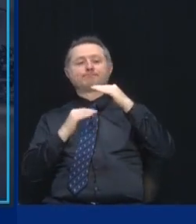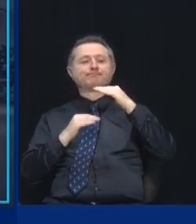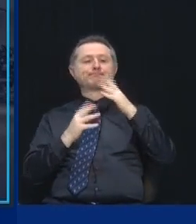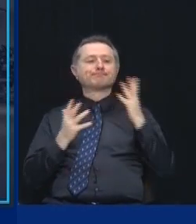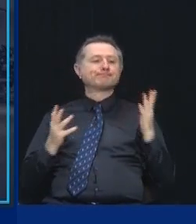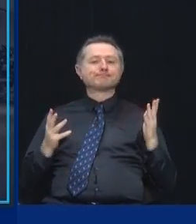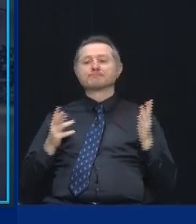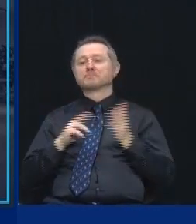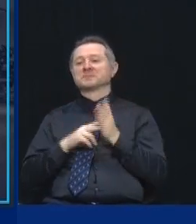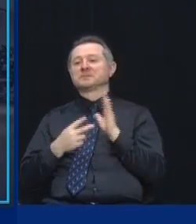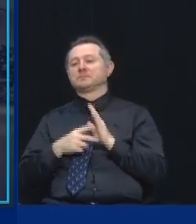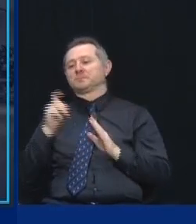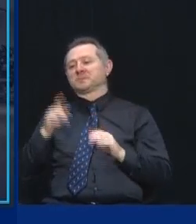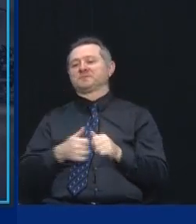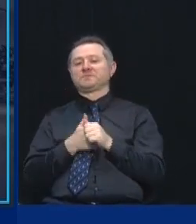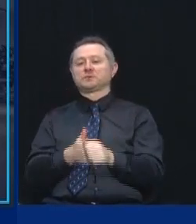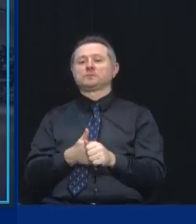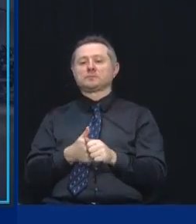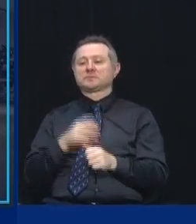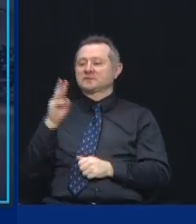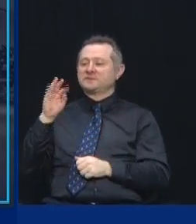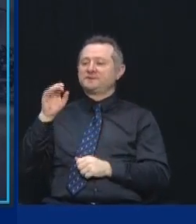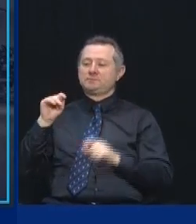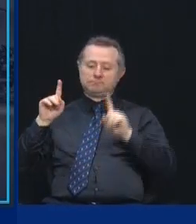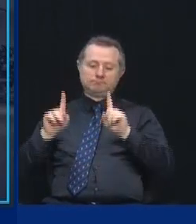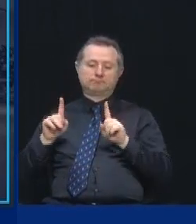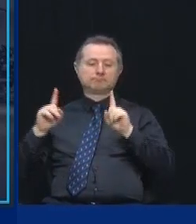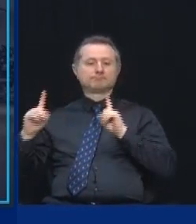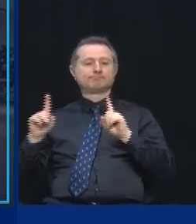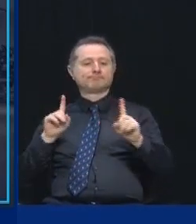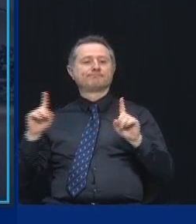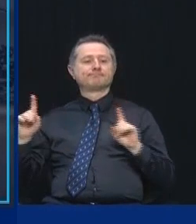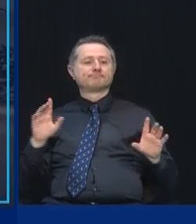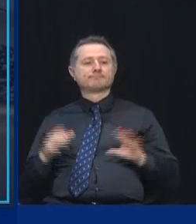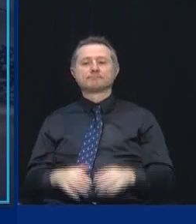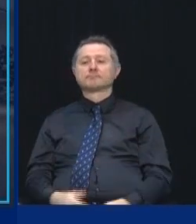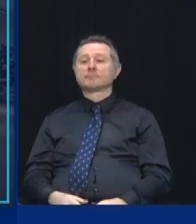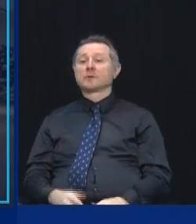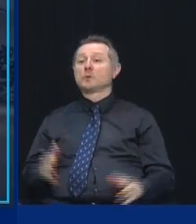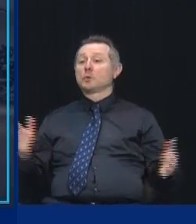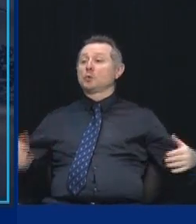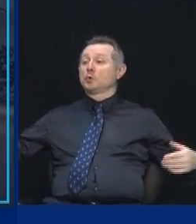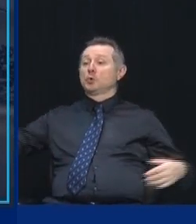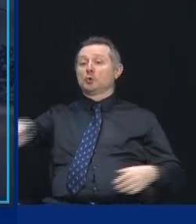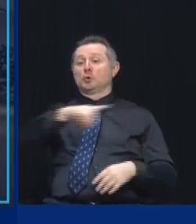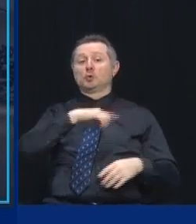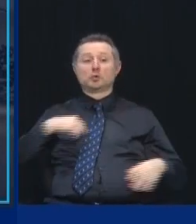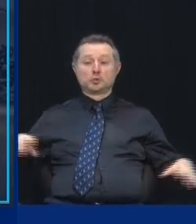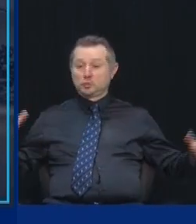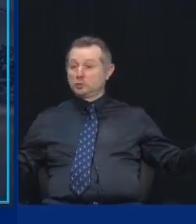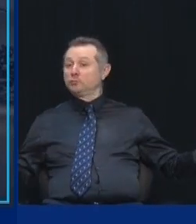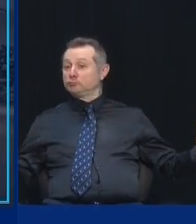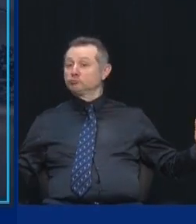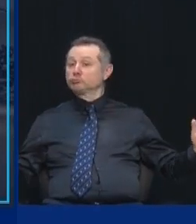THAT IS STILL IN EFFECT. SO, OUR CAPACITY RESTRICTIONS ARE SUBJECT TO THE SIX FEET, RIGHT?